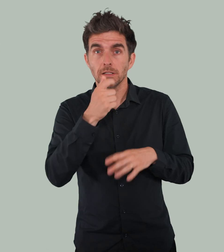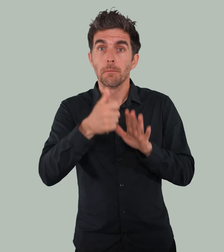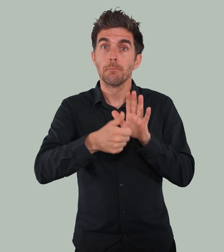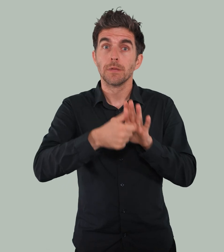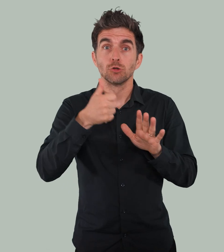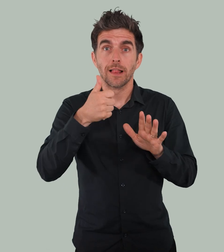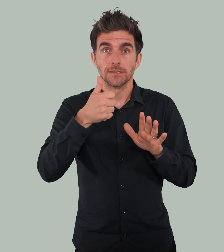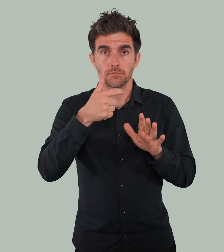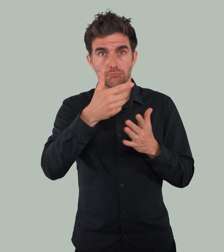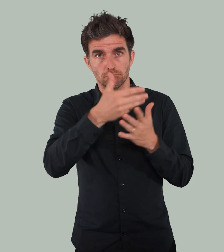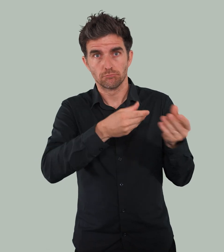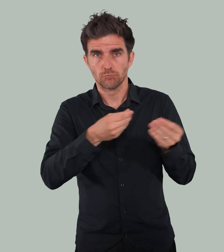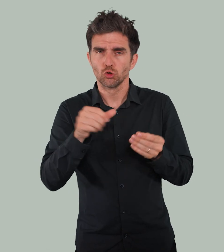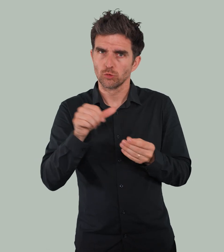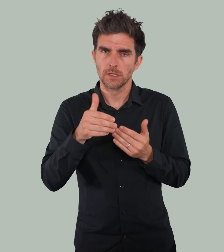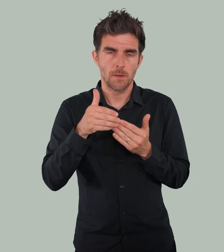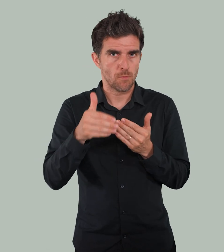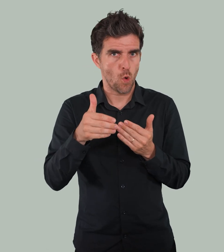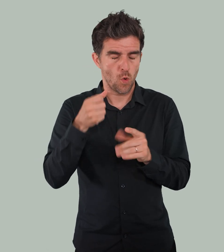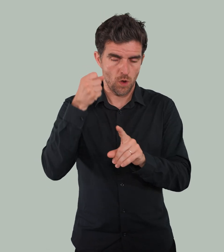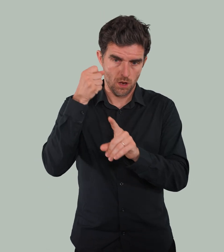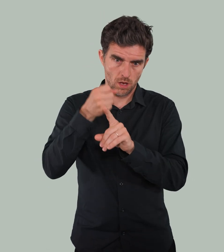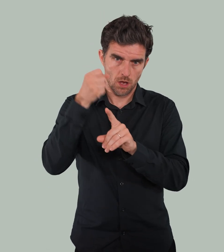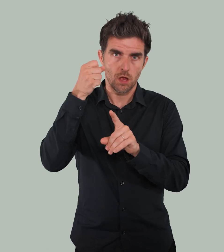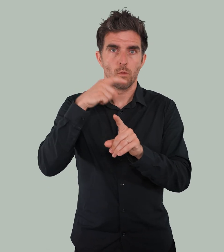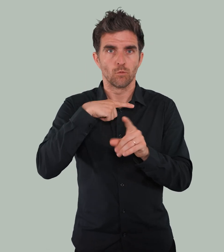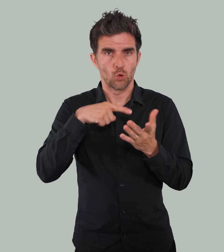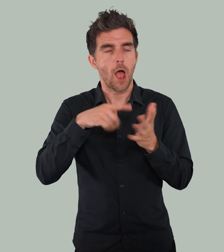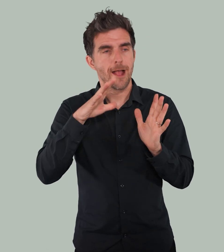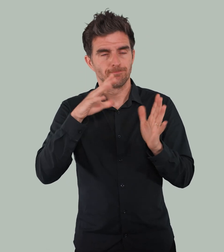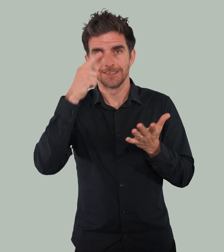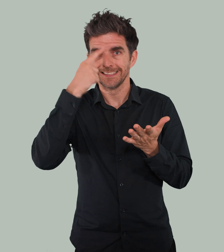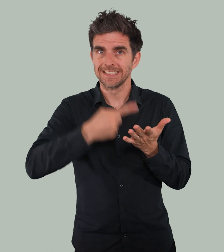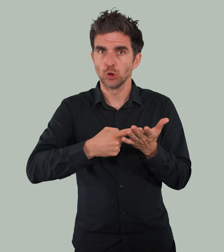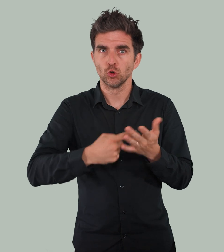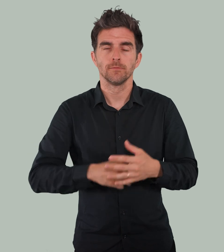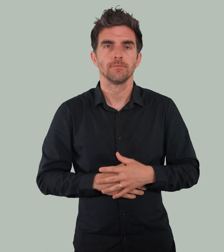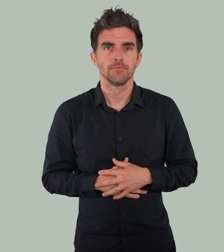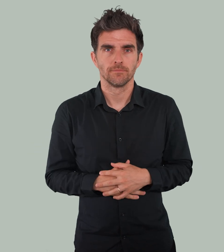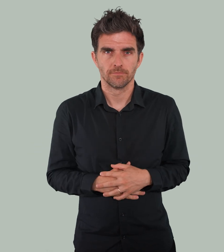specialist expertise should play a greater role in decision making.